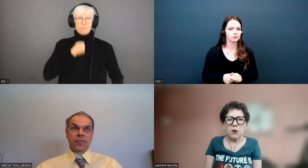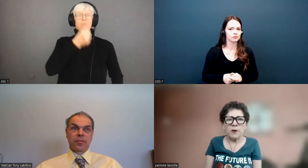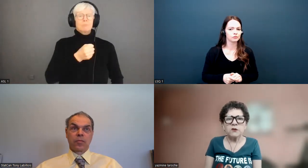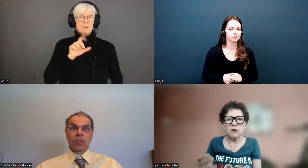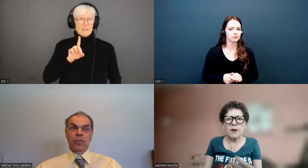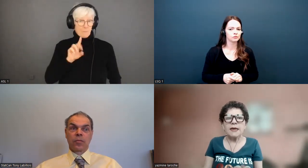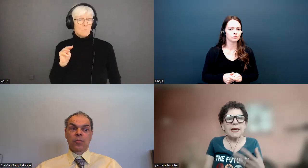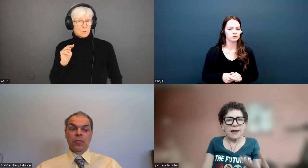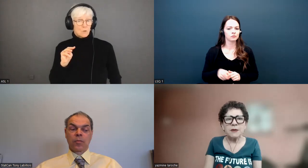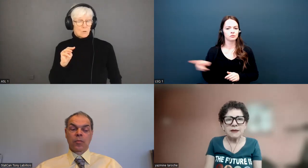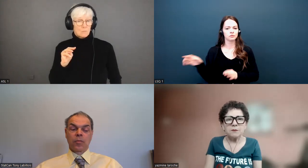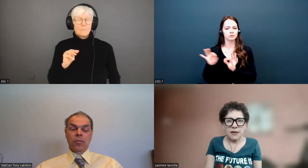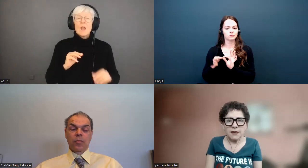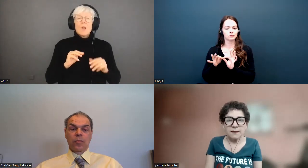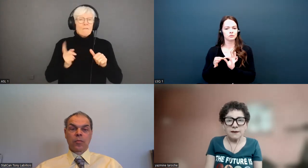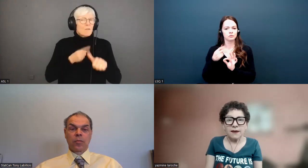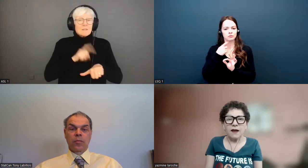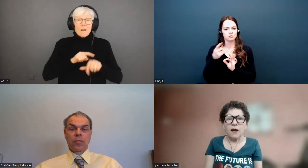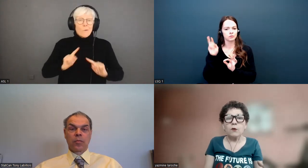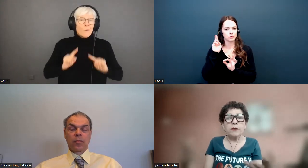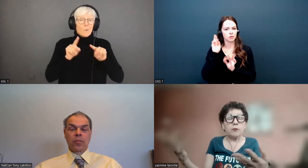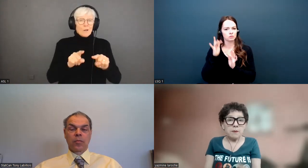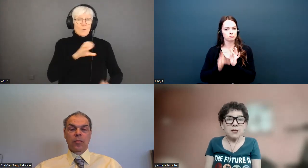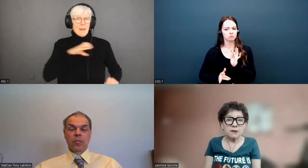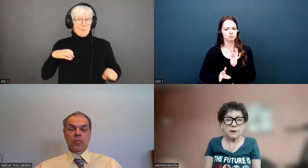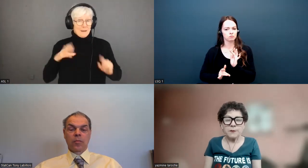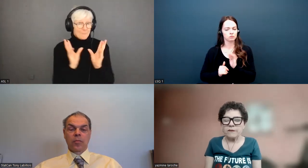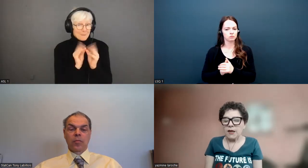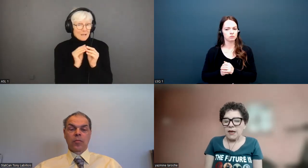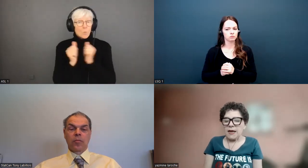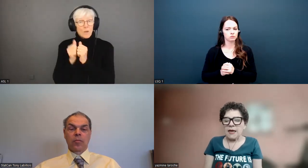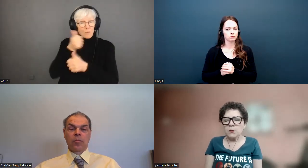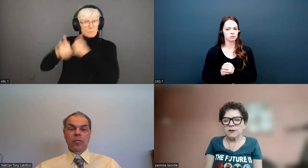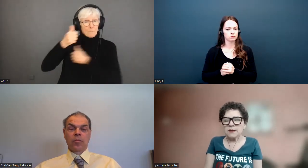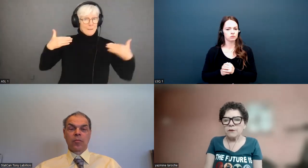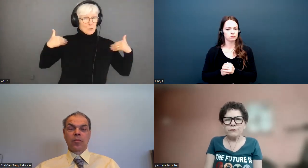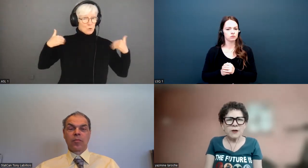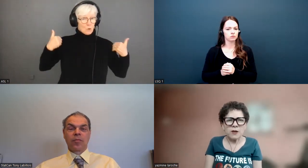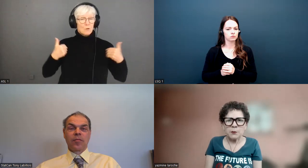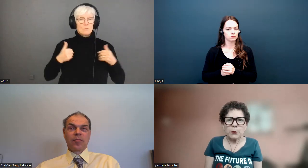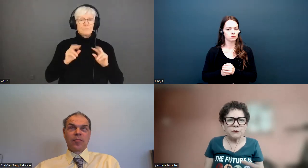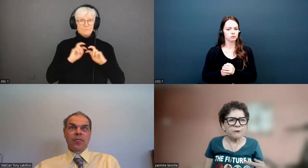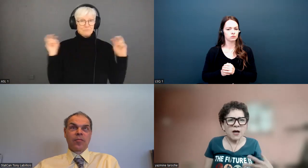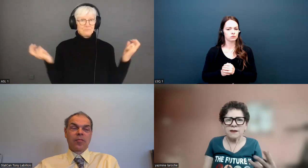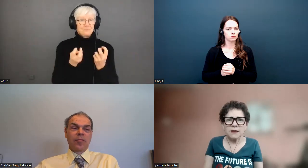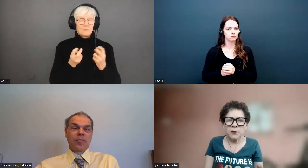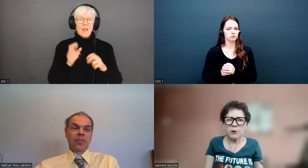going to a cabinet meeting with my Minister and it was a very important file that we were